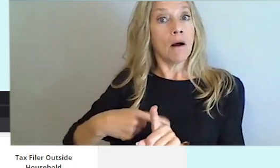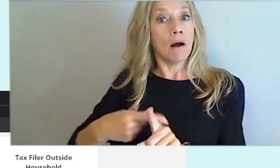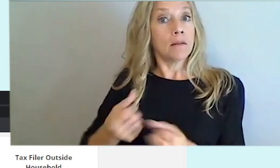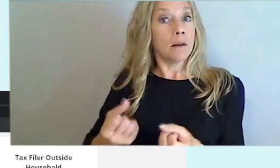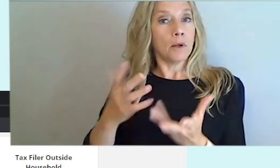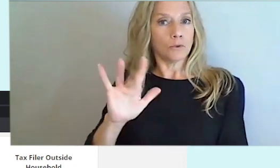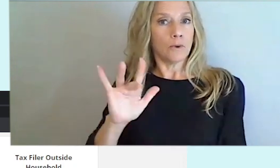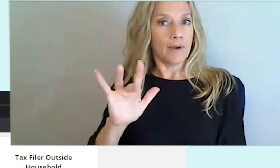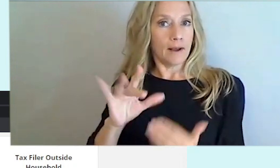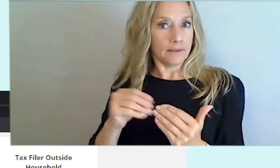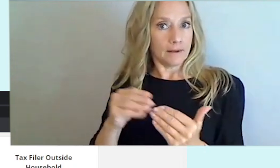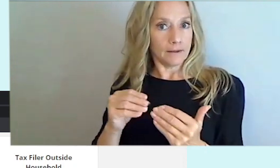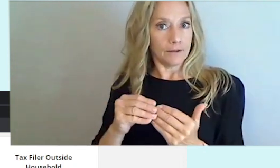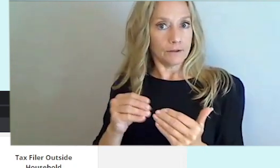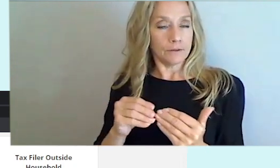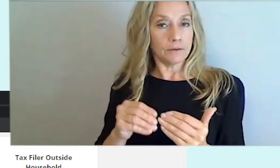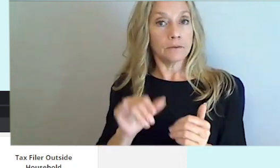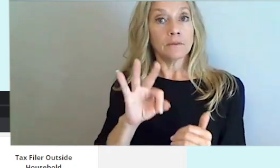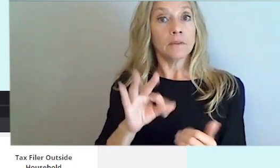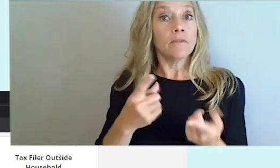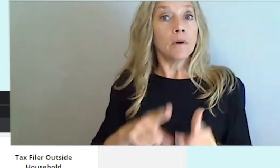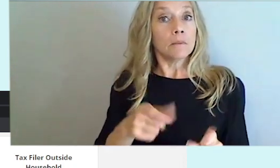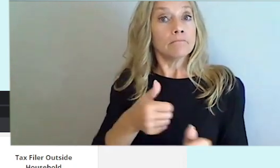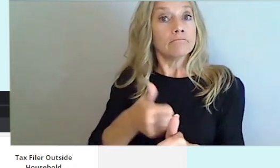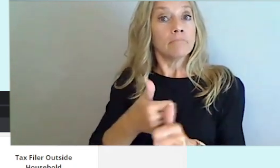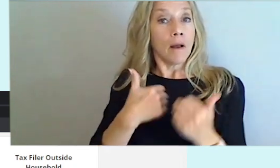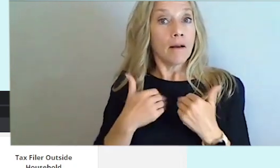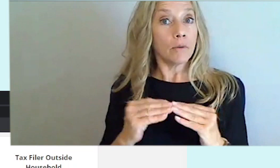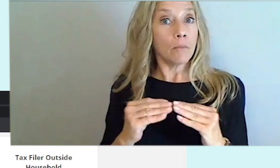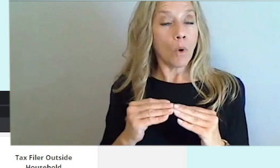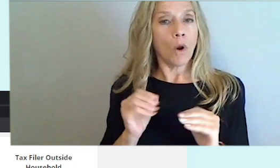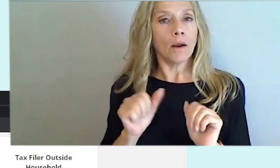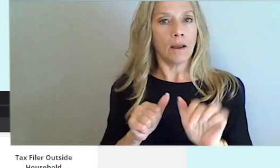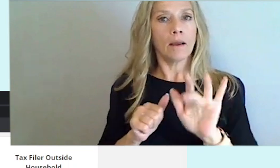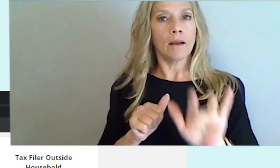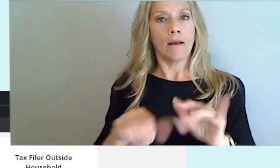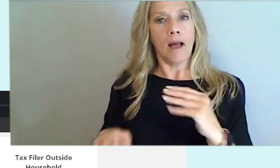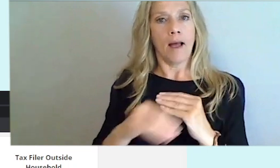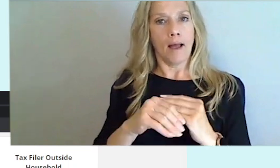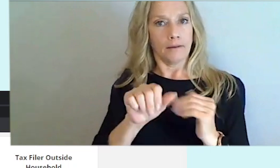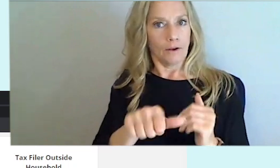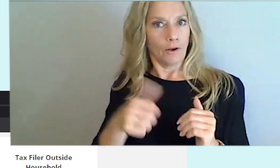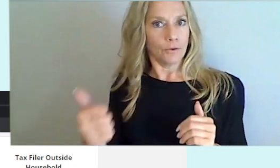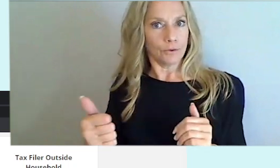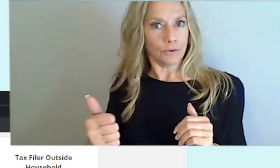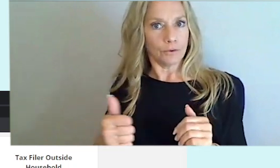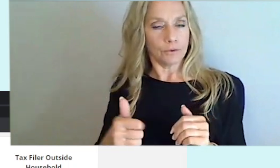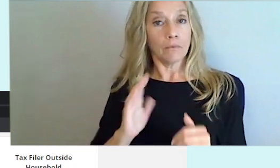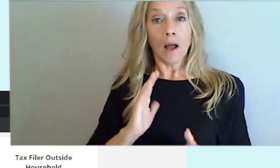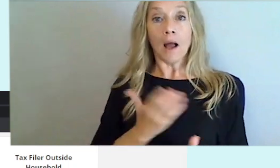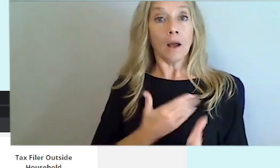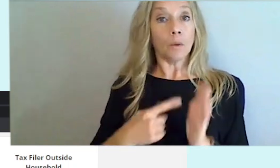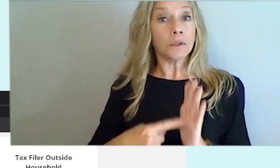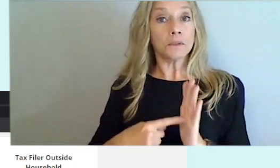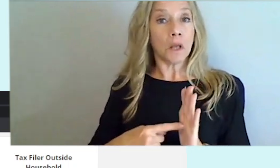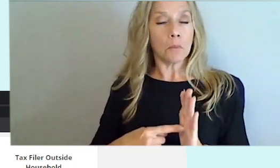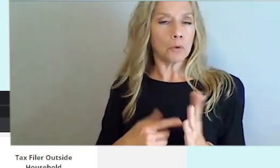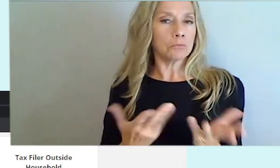deductions, the member can click add another. For this example, there aren't any more deductions to add.